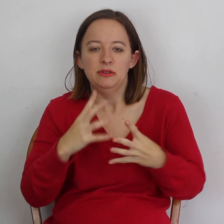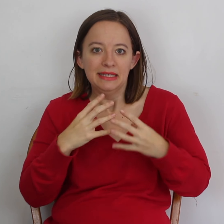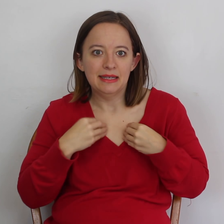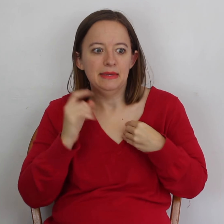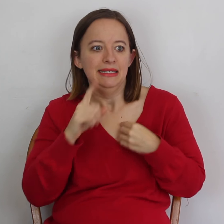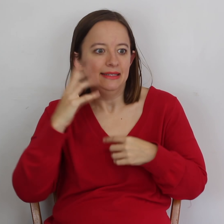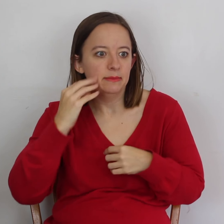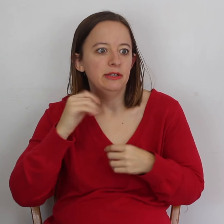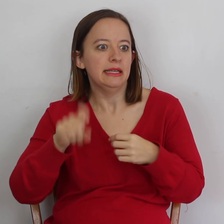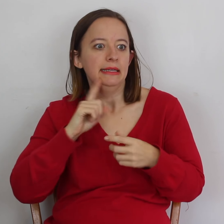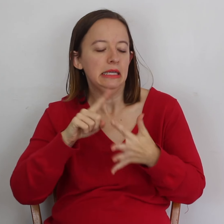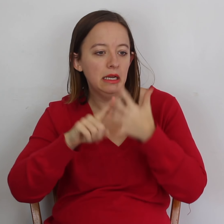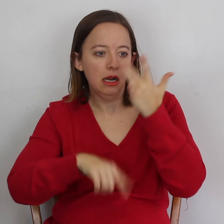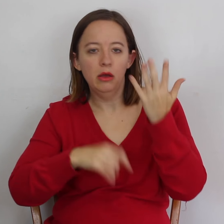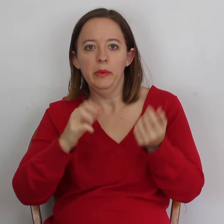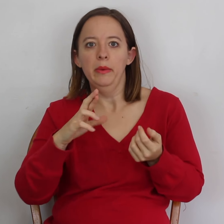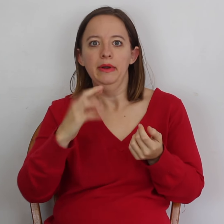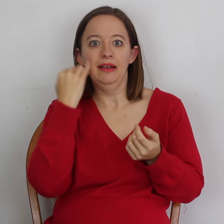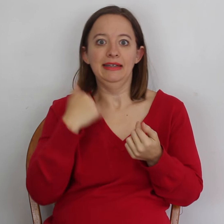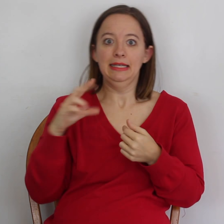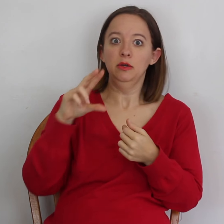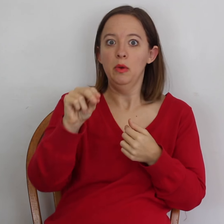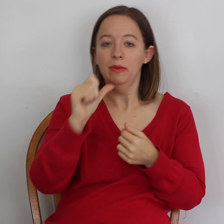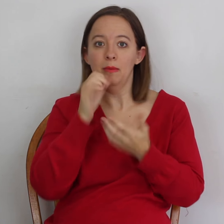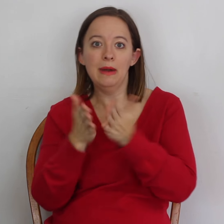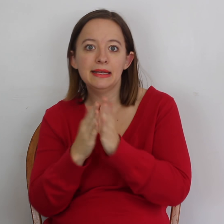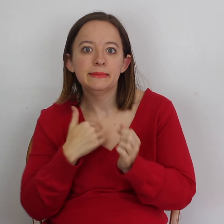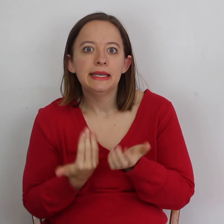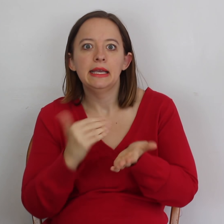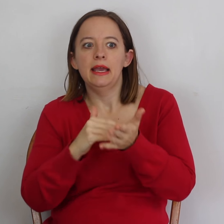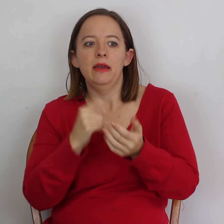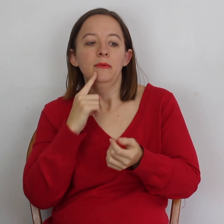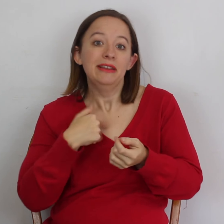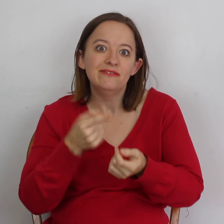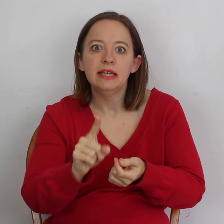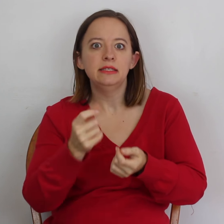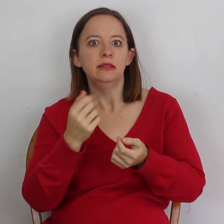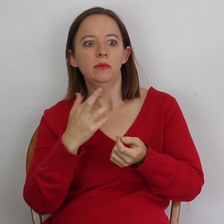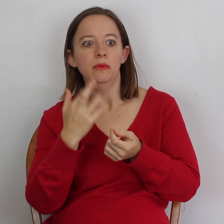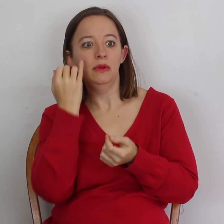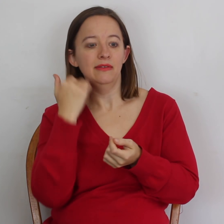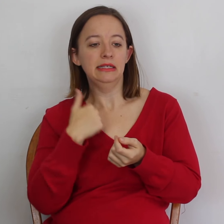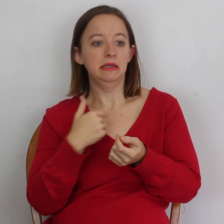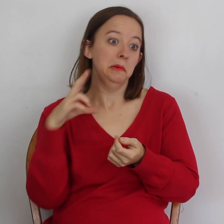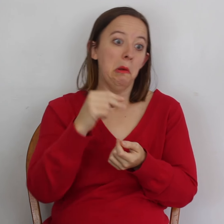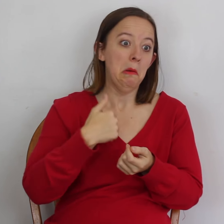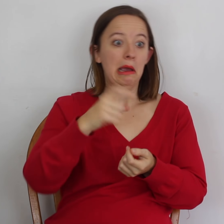or you're sick or you're tired. For whatever reason, You can say no. I know it seems like a simple concept, but often interpreters